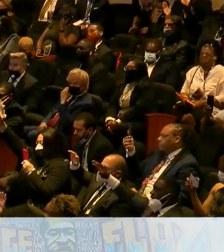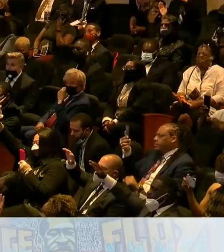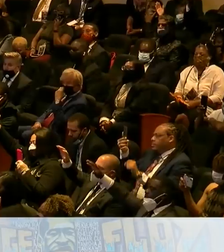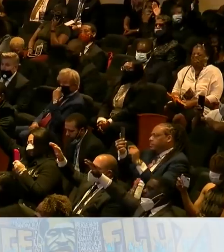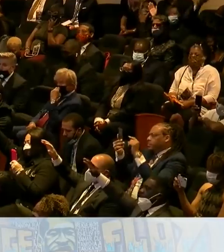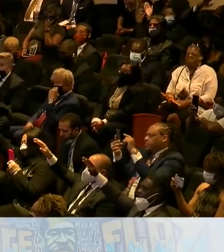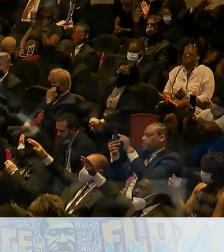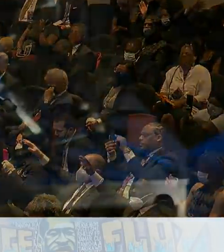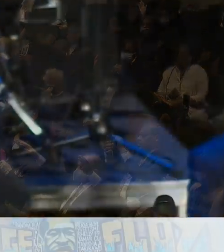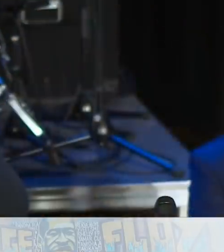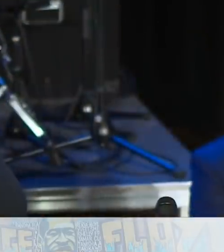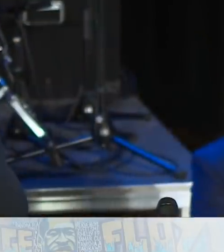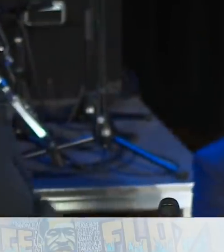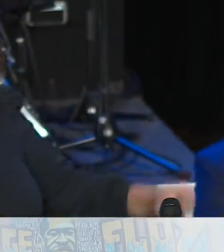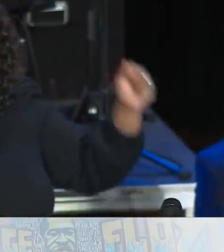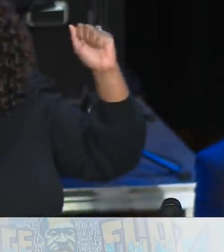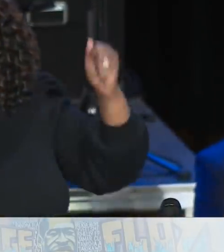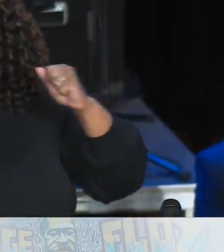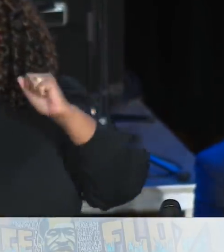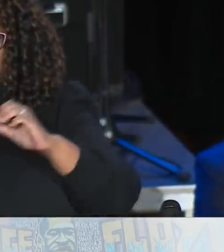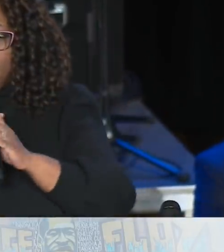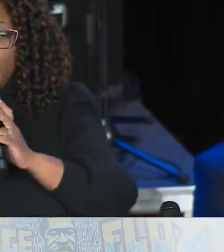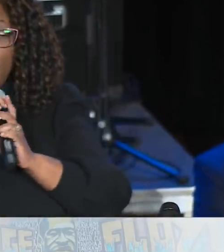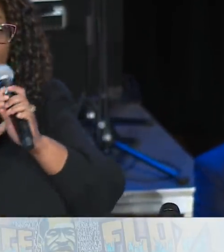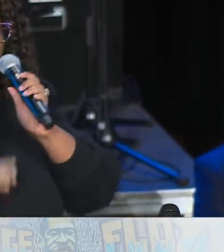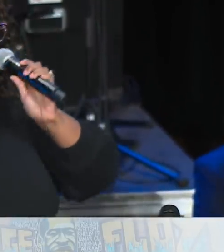PRAISE GOD